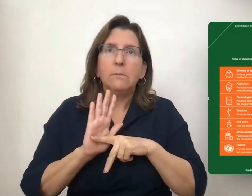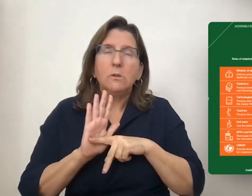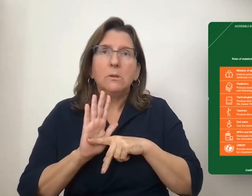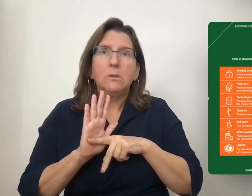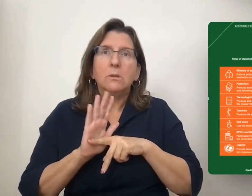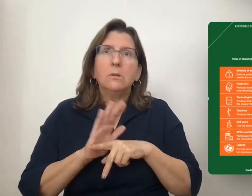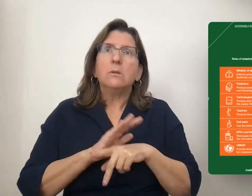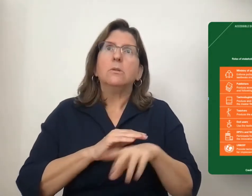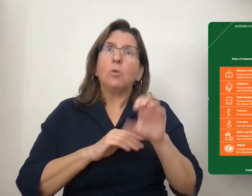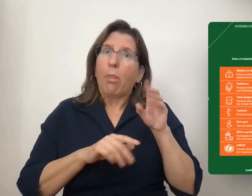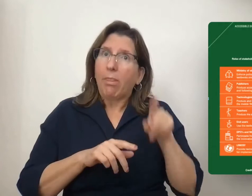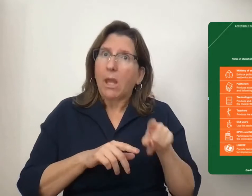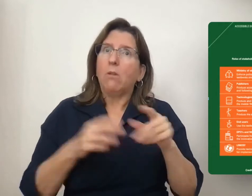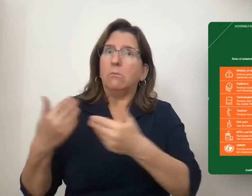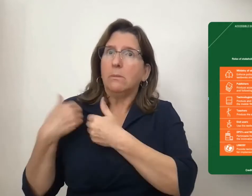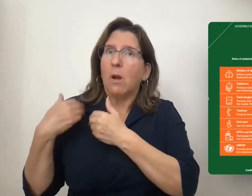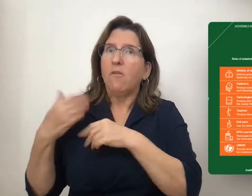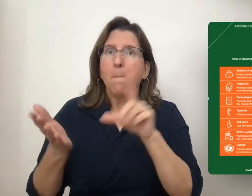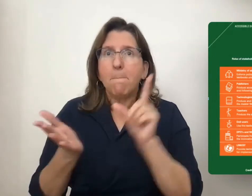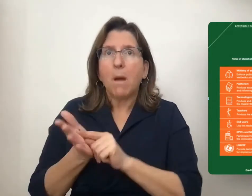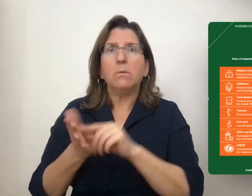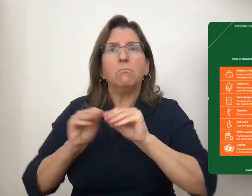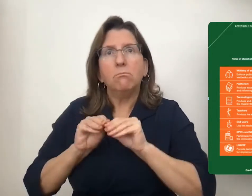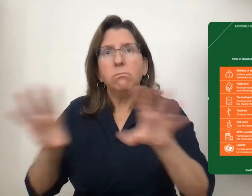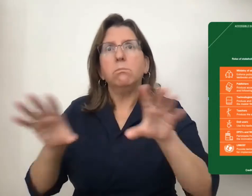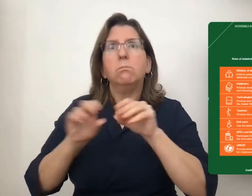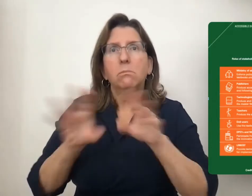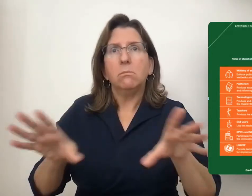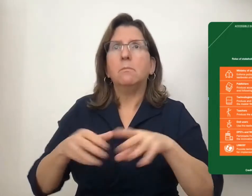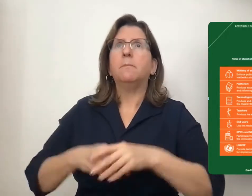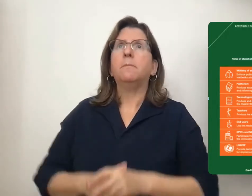Their role is publishing and distribution.